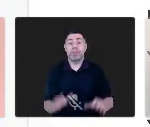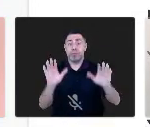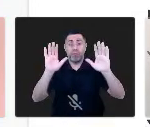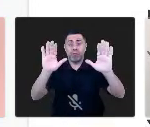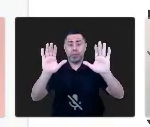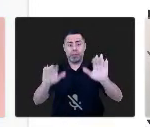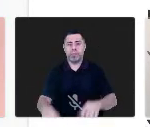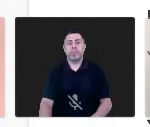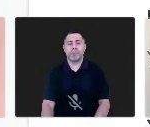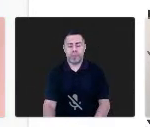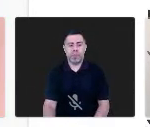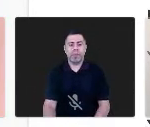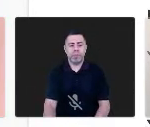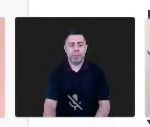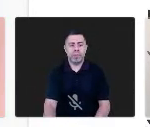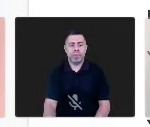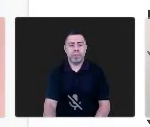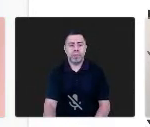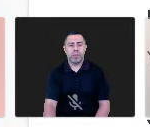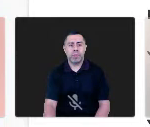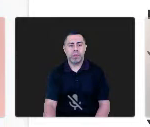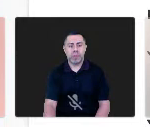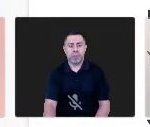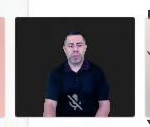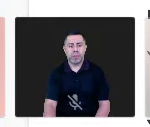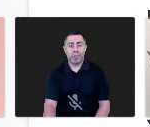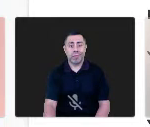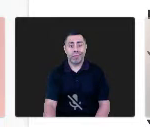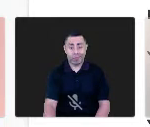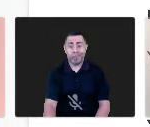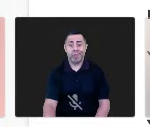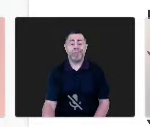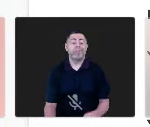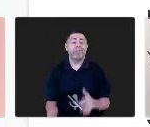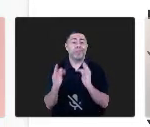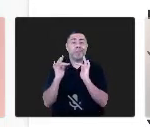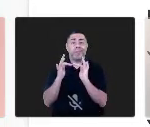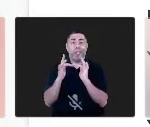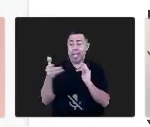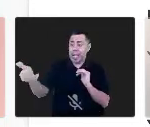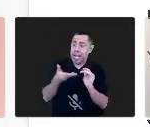awesome so um how to get hired virtually um everything has changed obviously because of covid